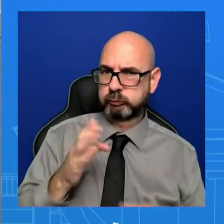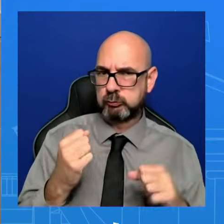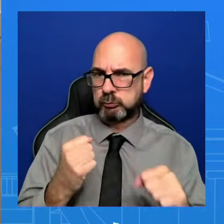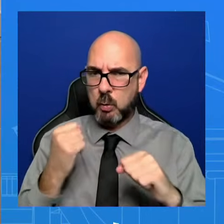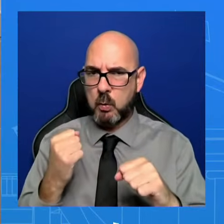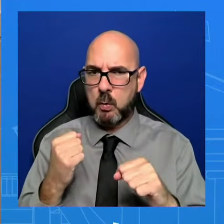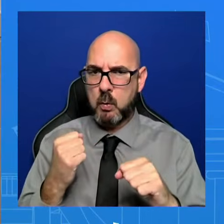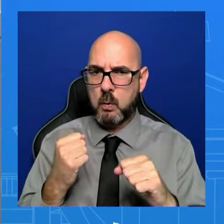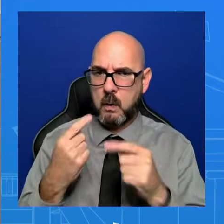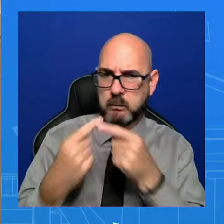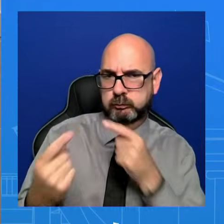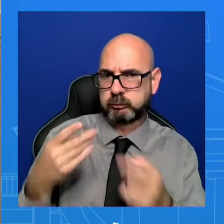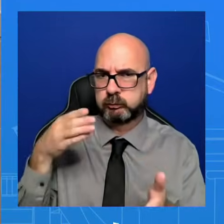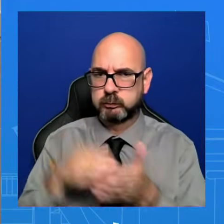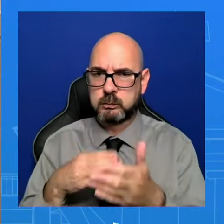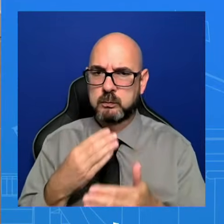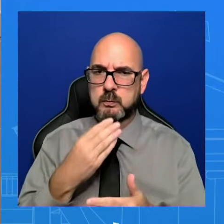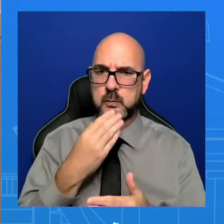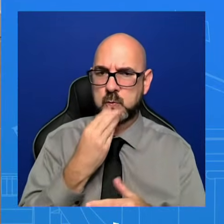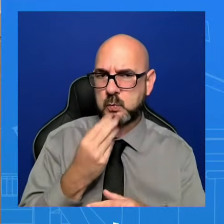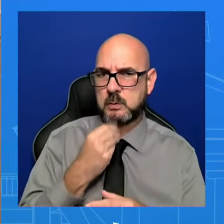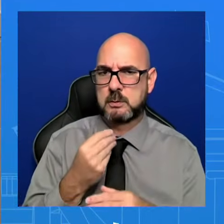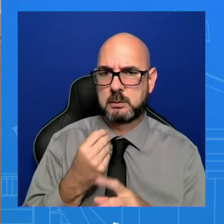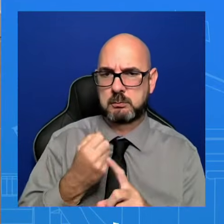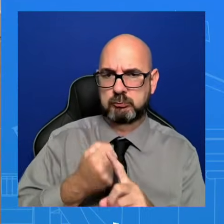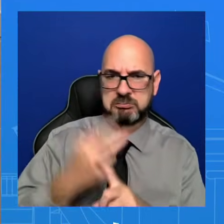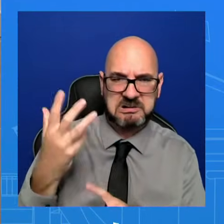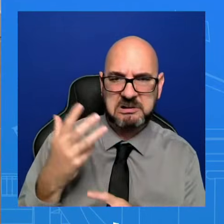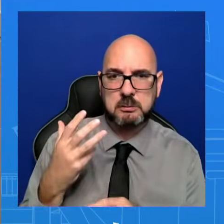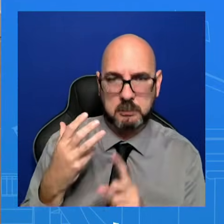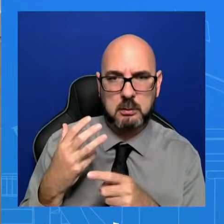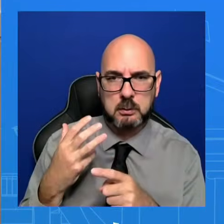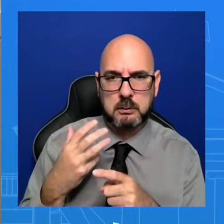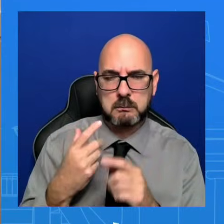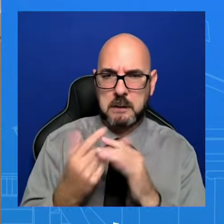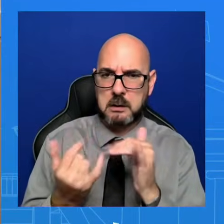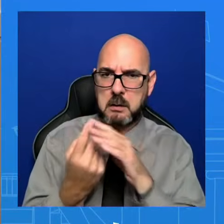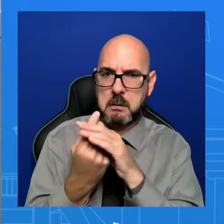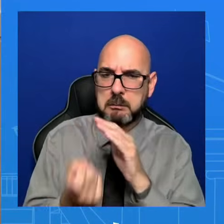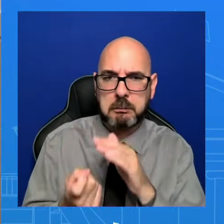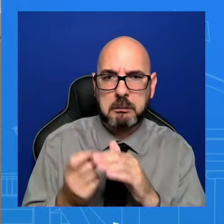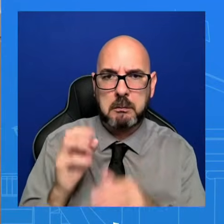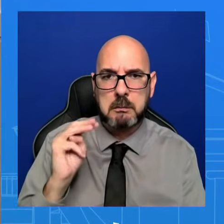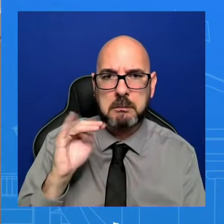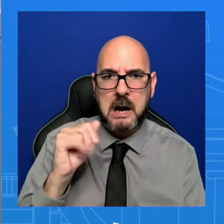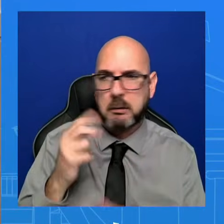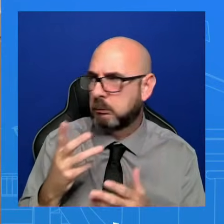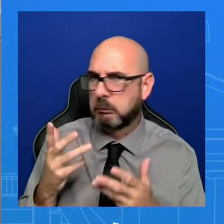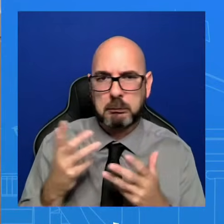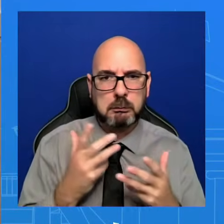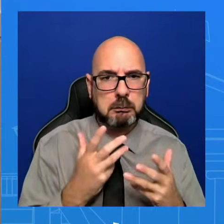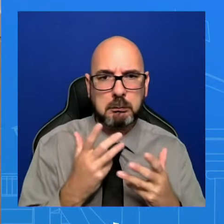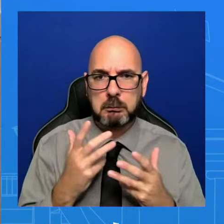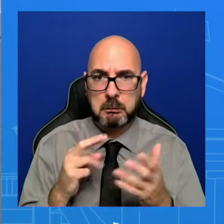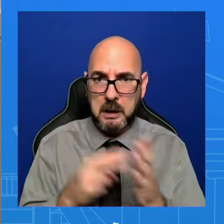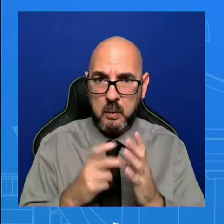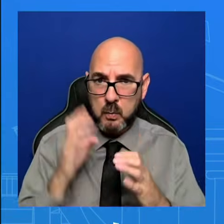but this week he's not. He's MIA. Is he that worried about losing the youth vote with these protestors? Ms. Jean-Pierre: I'm going to be mindful.